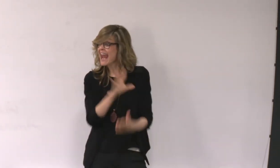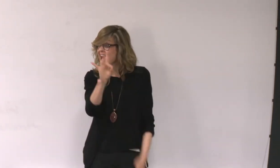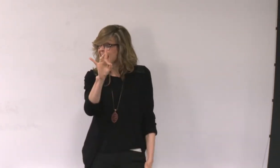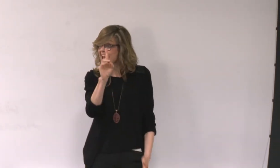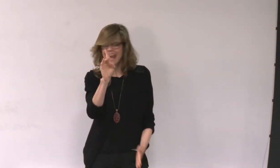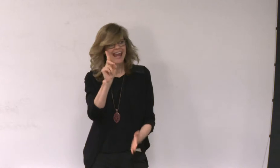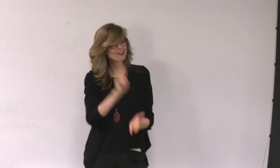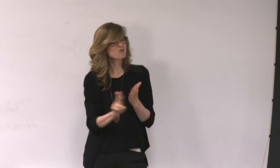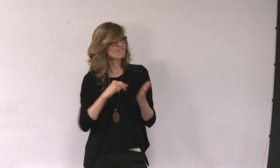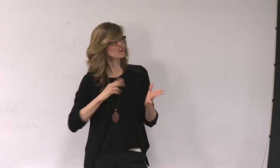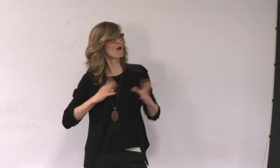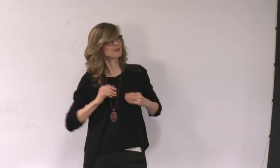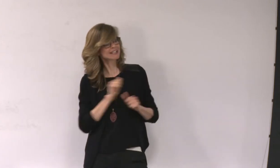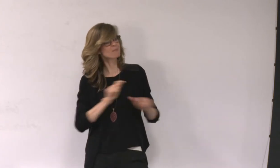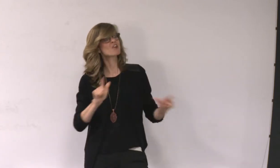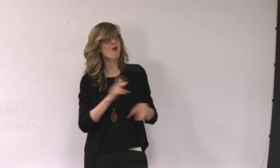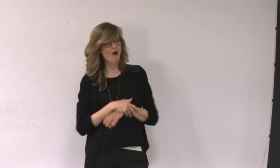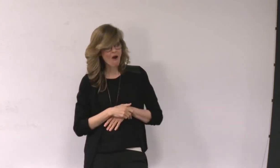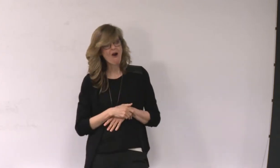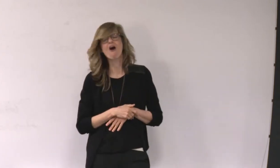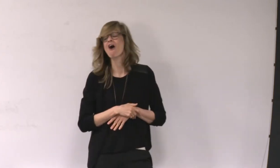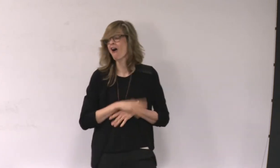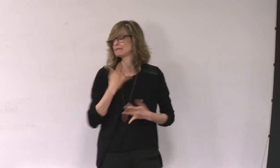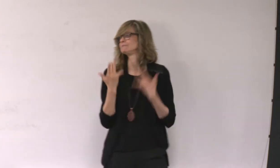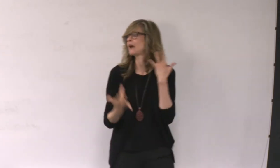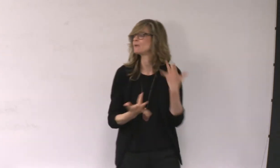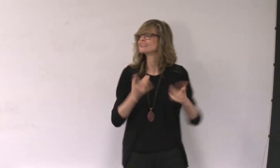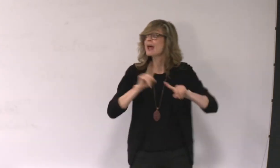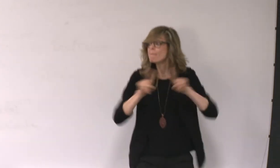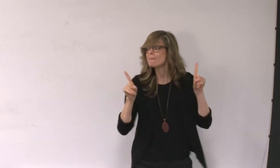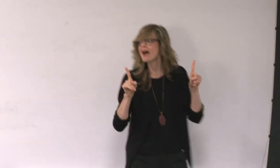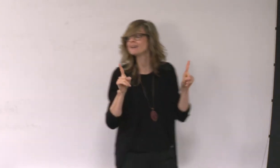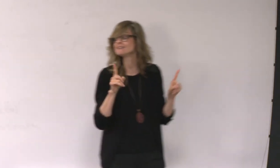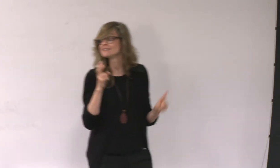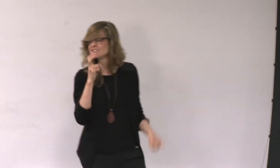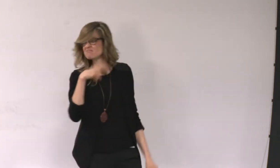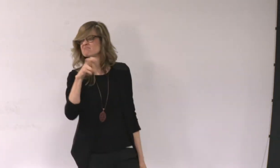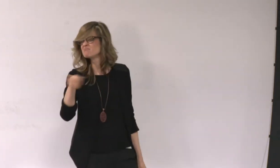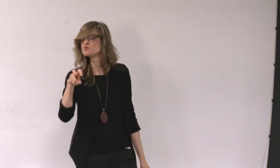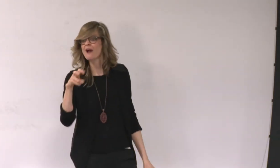OUT OF THE 8 UNIVERSITIES, I WAS ACCEPTED AT ALL OF THEM, AND THAT WAS VERY EXCITING.